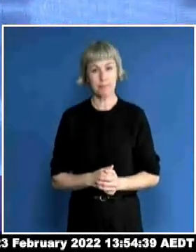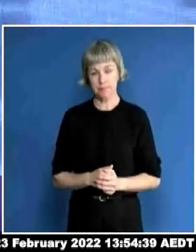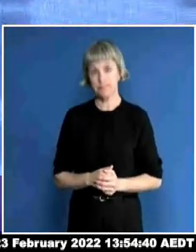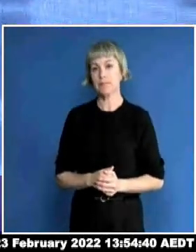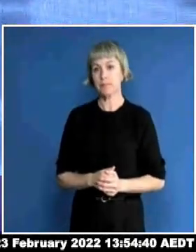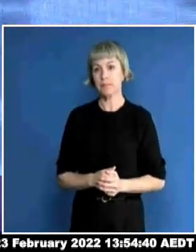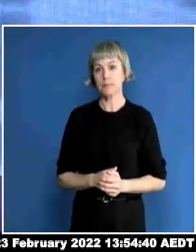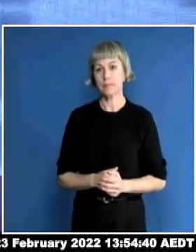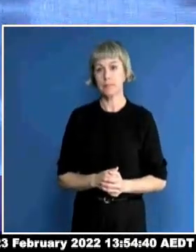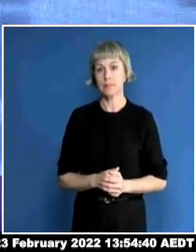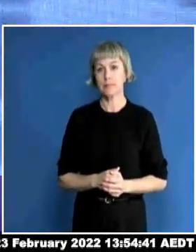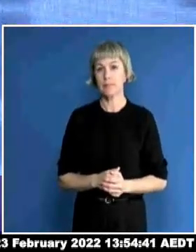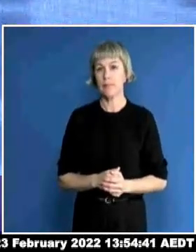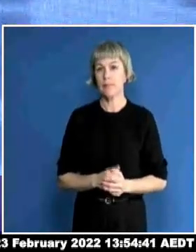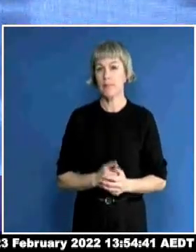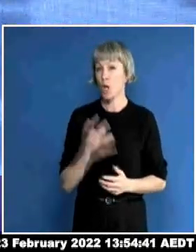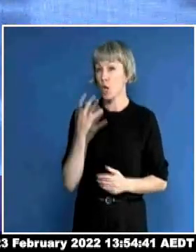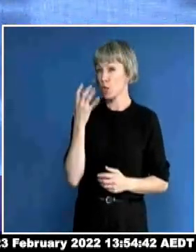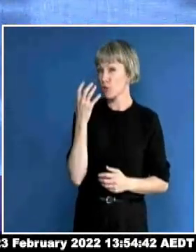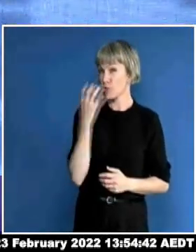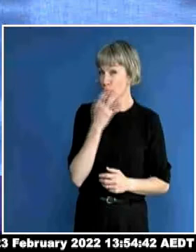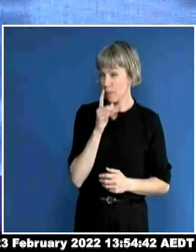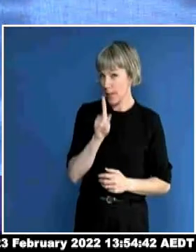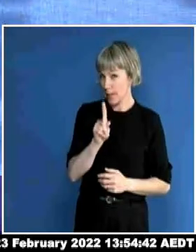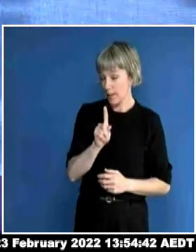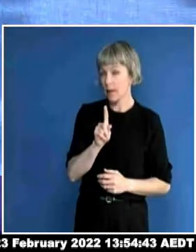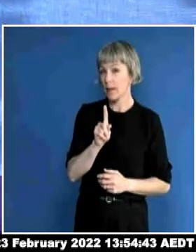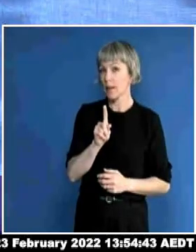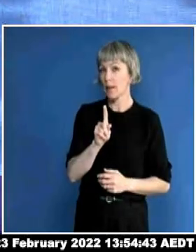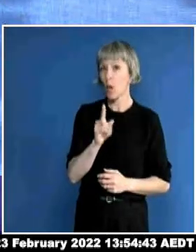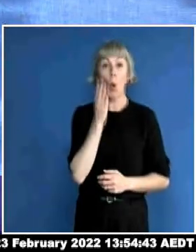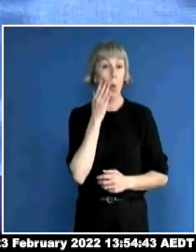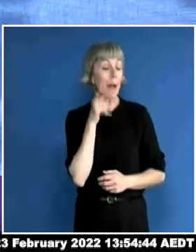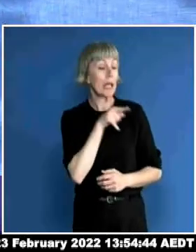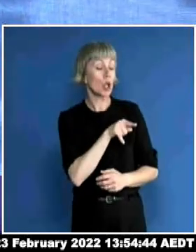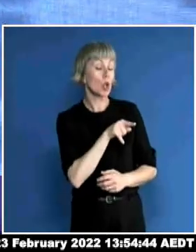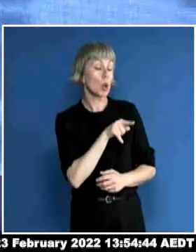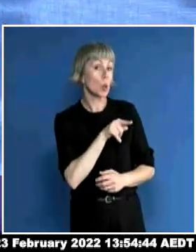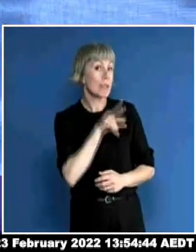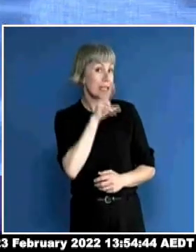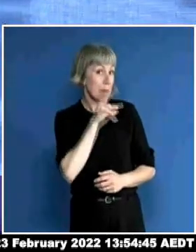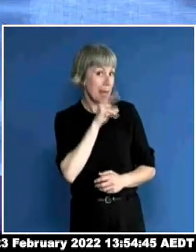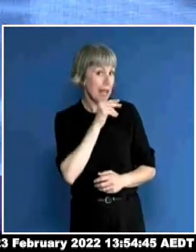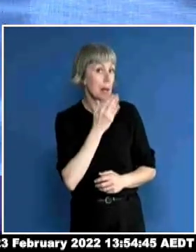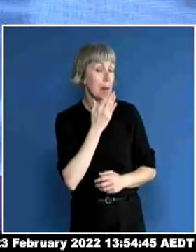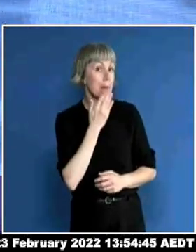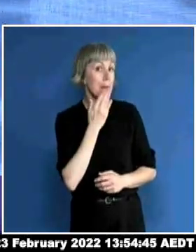So when you're speaking, can you just lean in a little bit closer to the microphone so everybody can hear you.